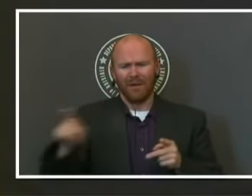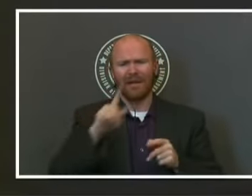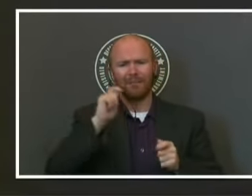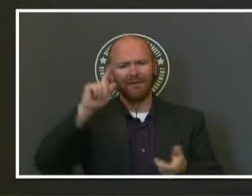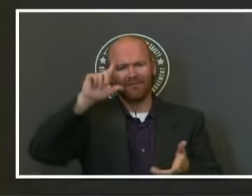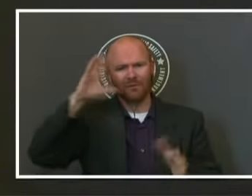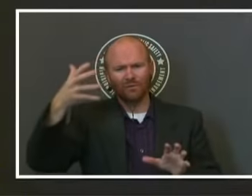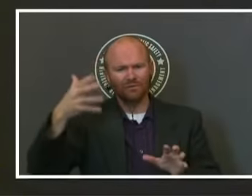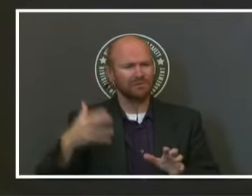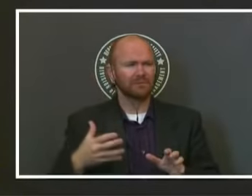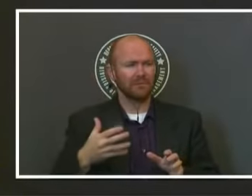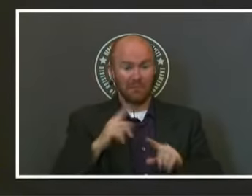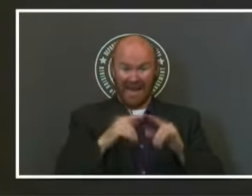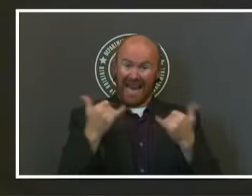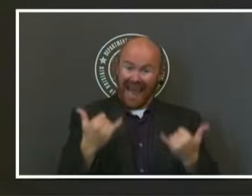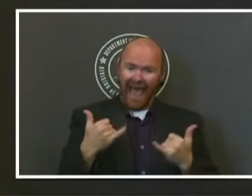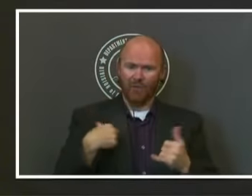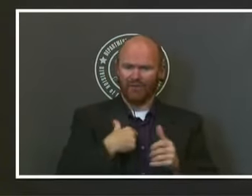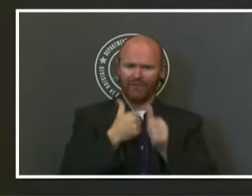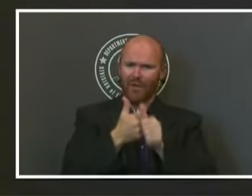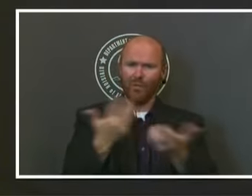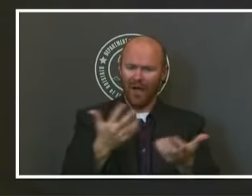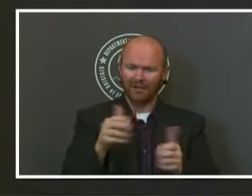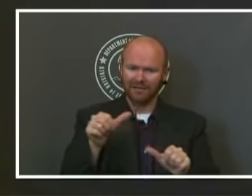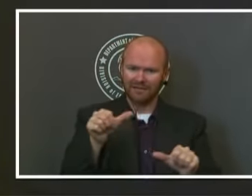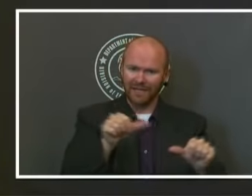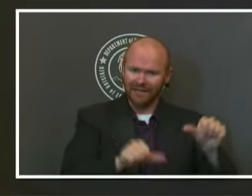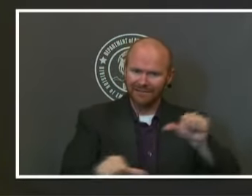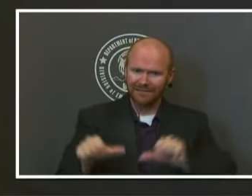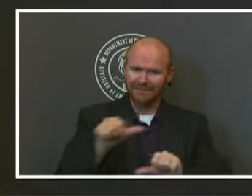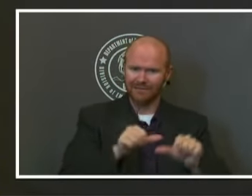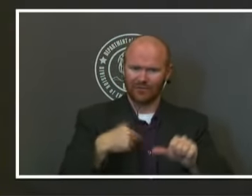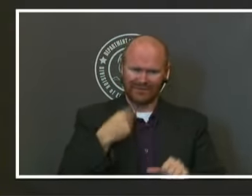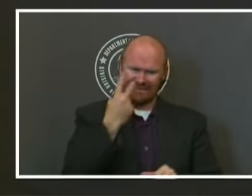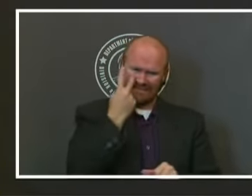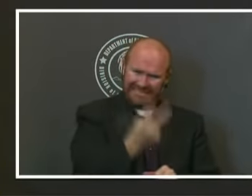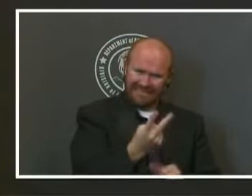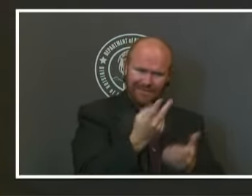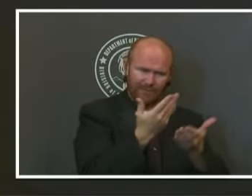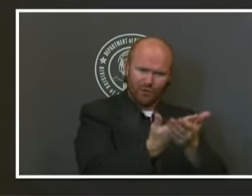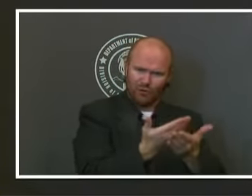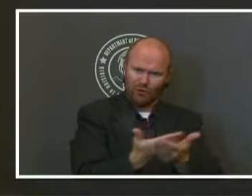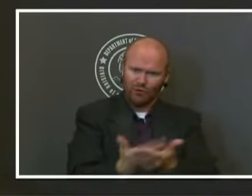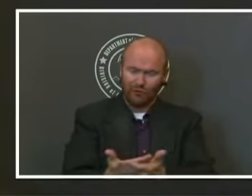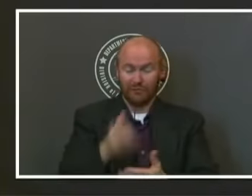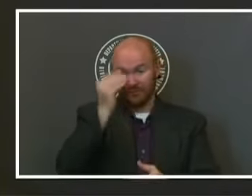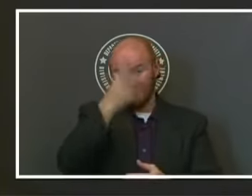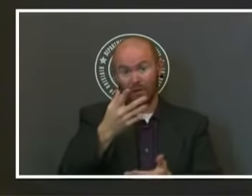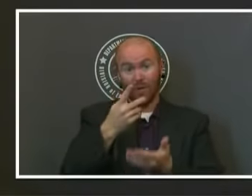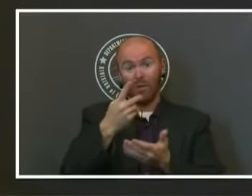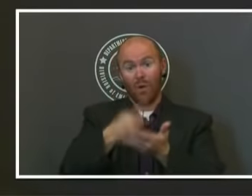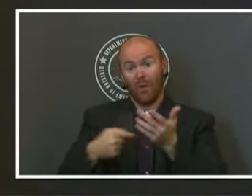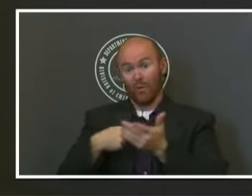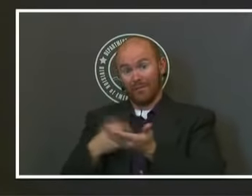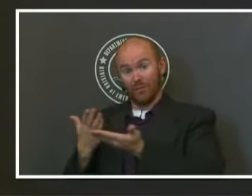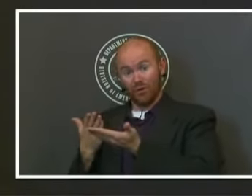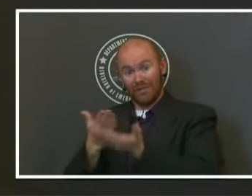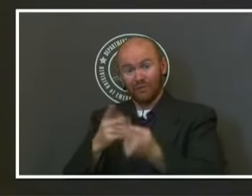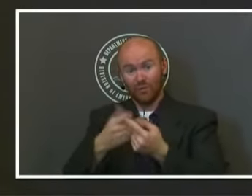science behind it we try to sort through the stuff and make sure that the information we give it